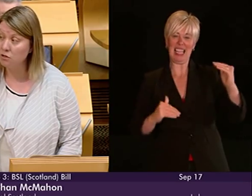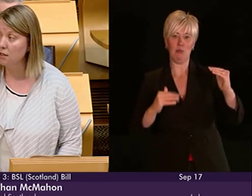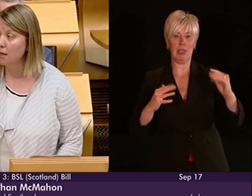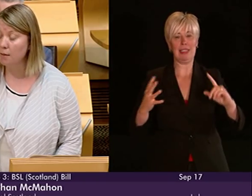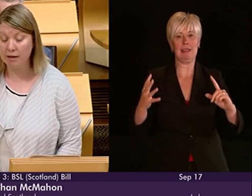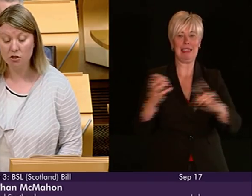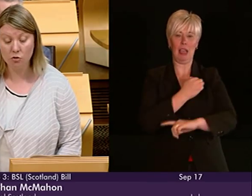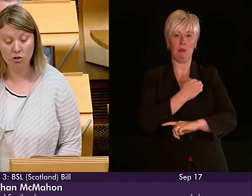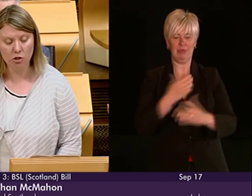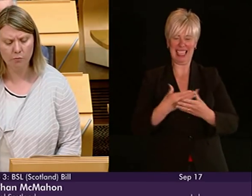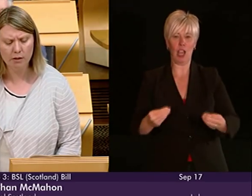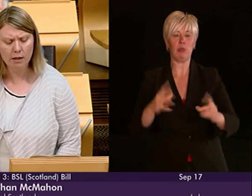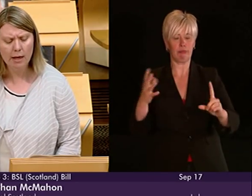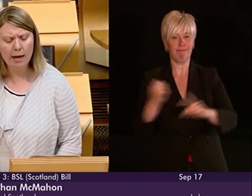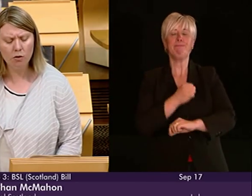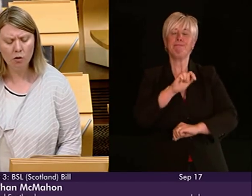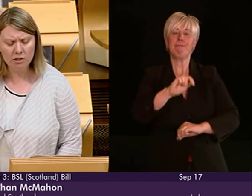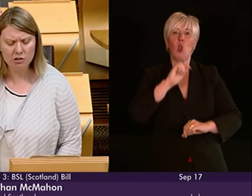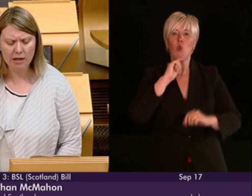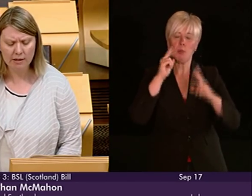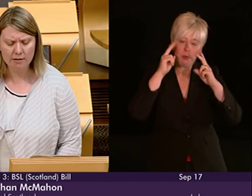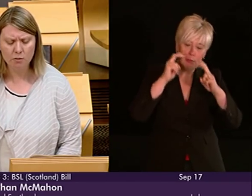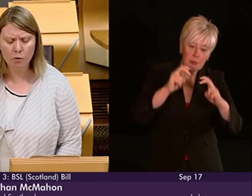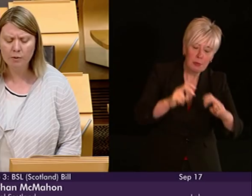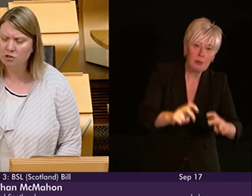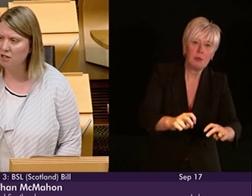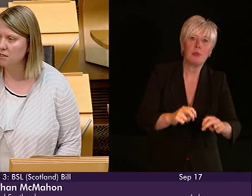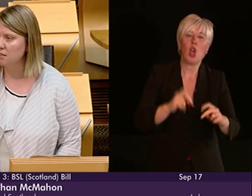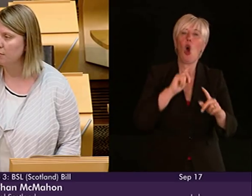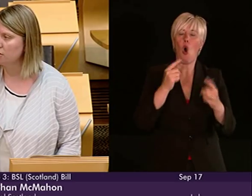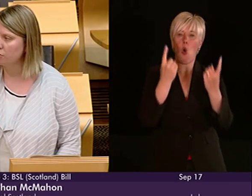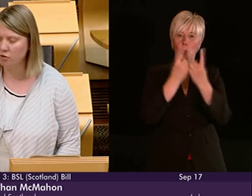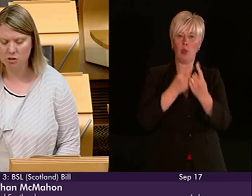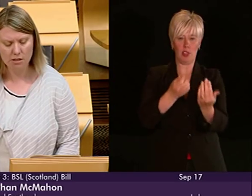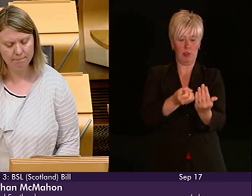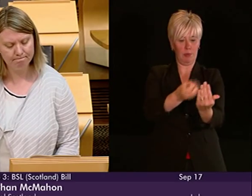that all issues highlighted in it will be addressed as a matter of urgency.